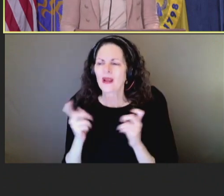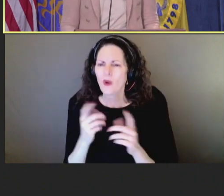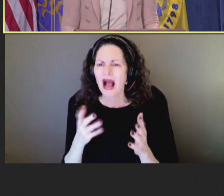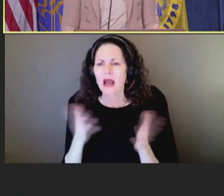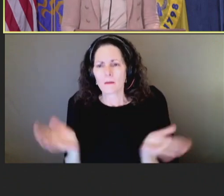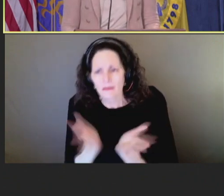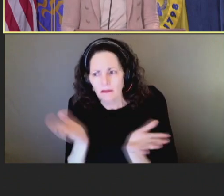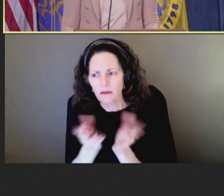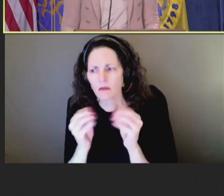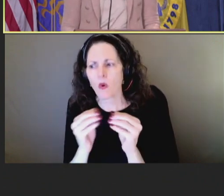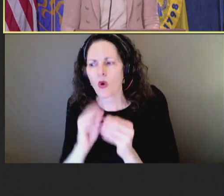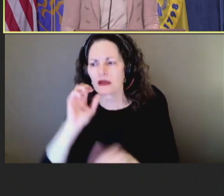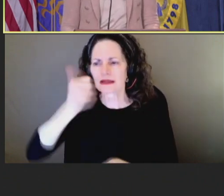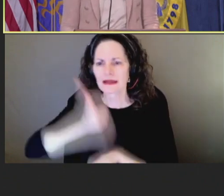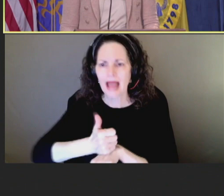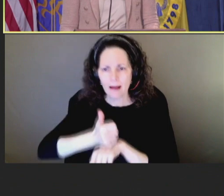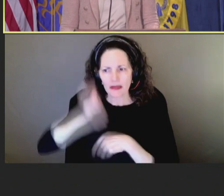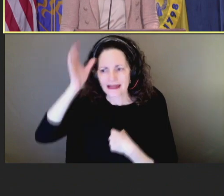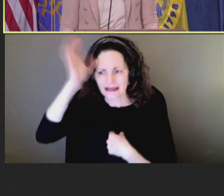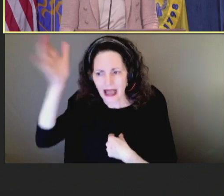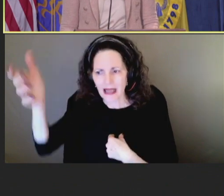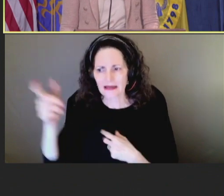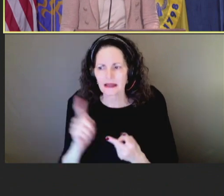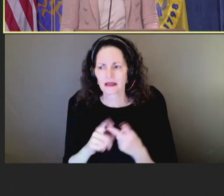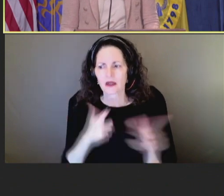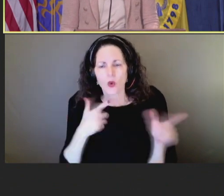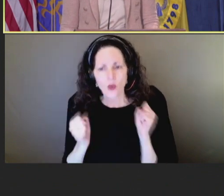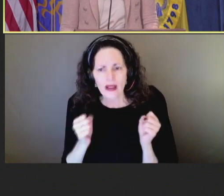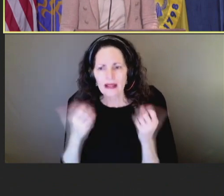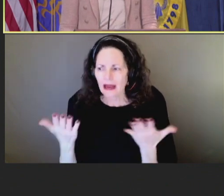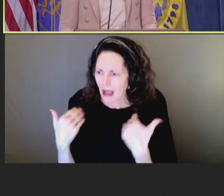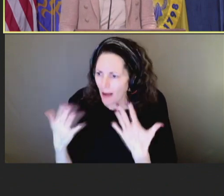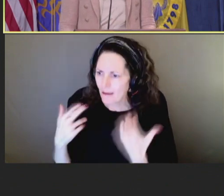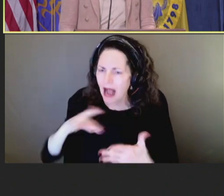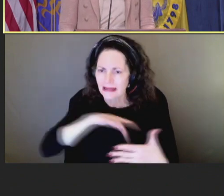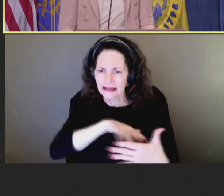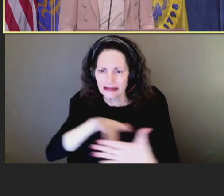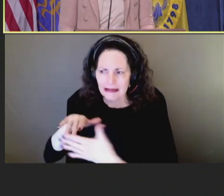quickly enroll studies and design clinical trials to yield swift go/no-go decisions